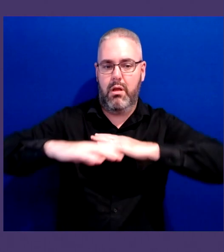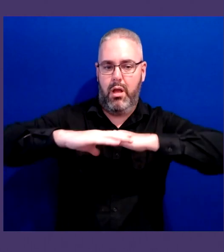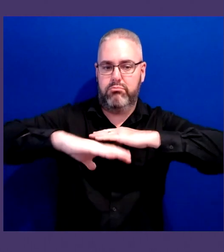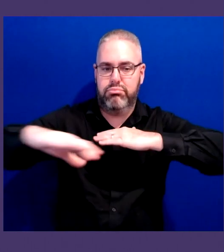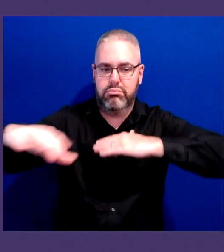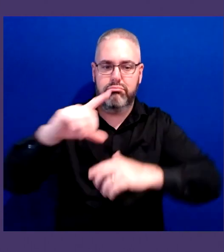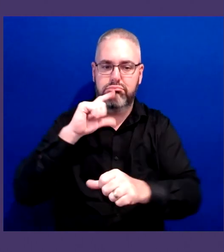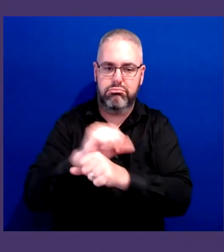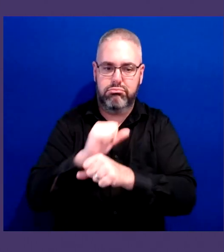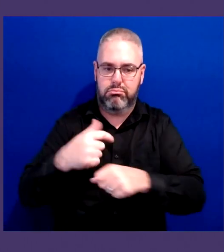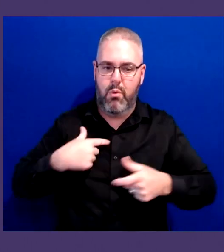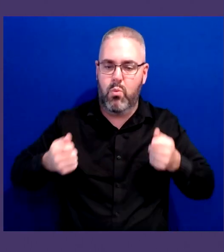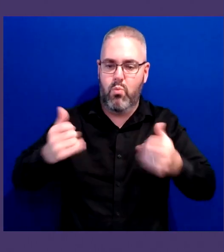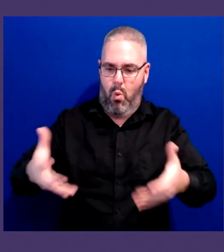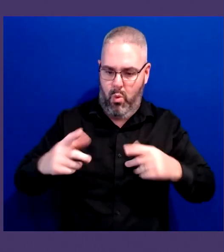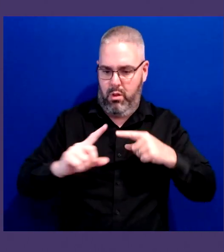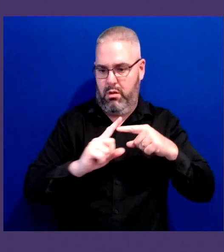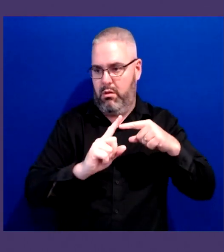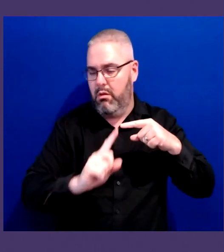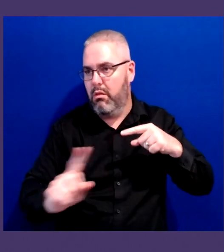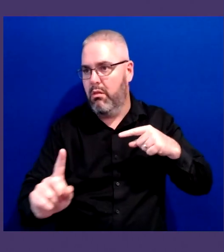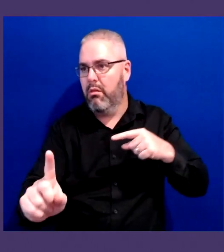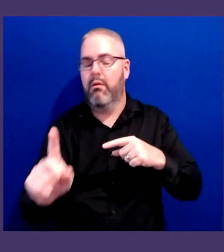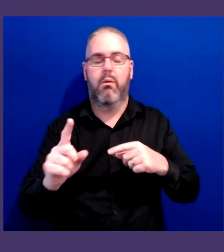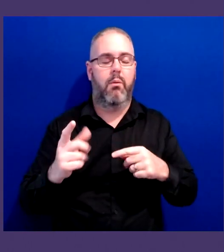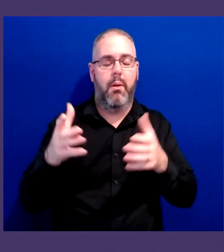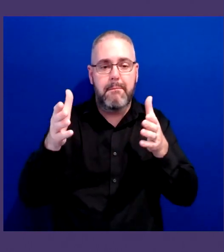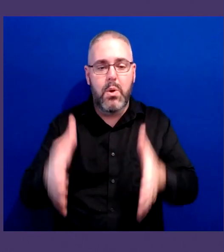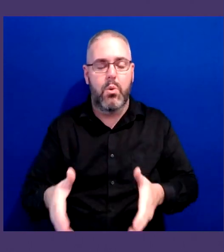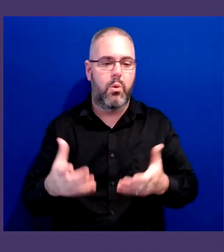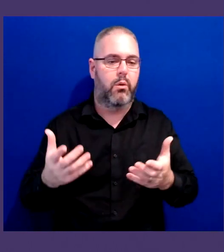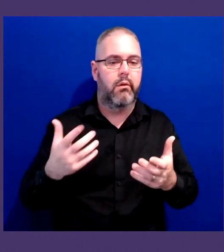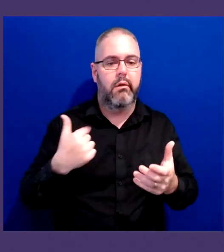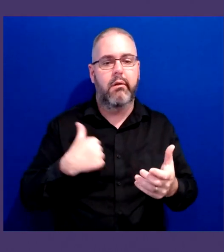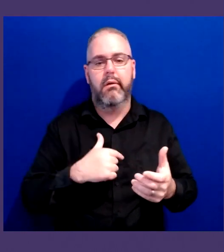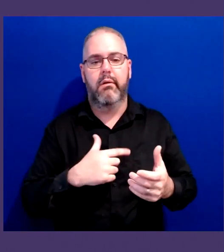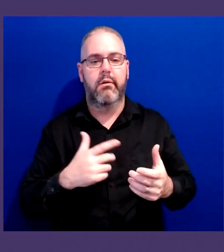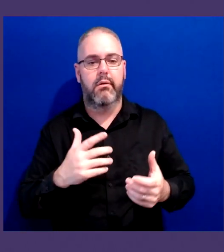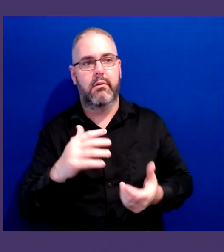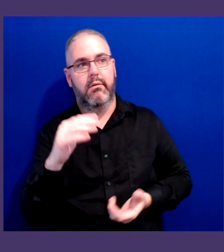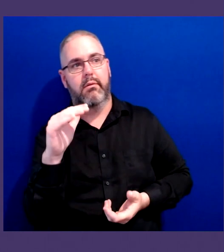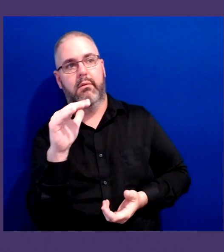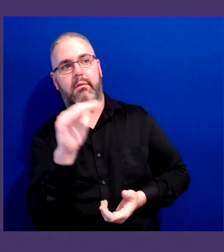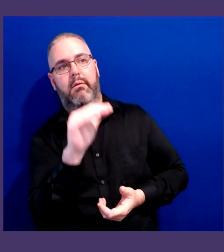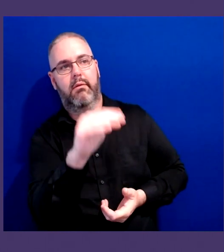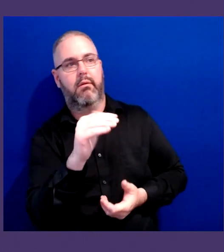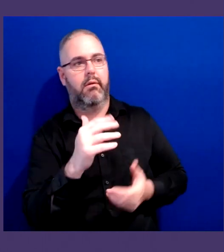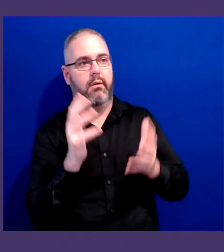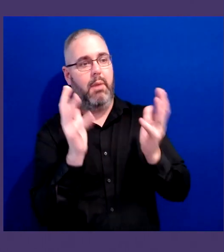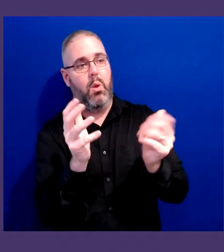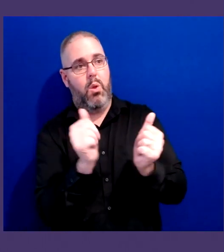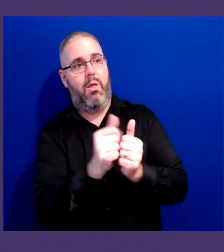Or somebody speaks to the person that you are with in that particular moment as though